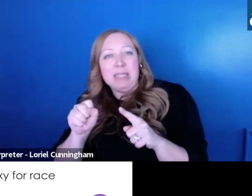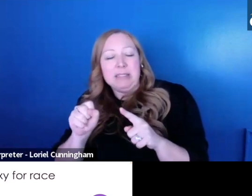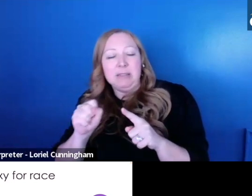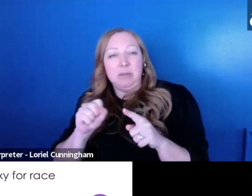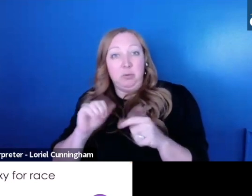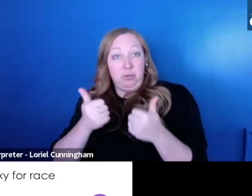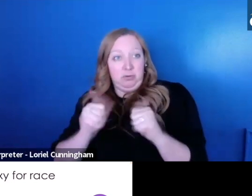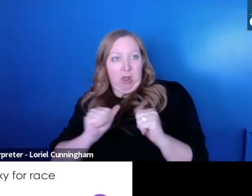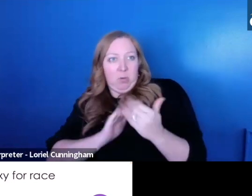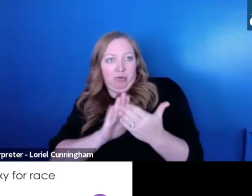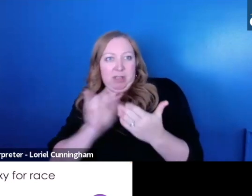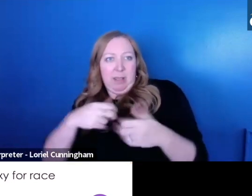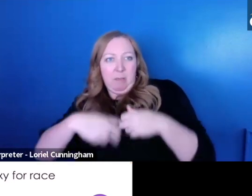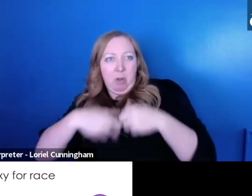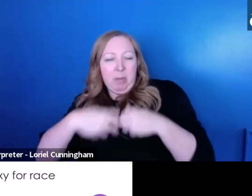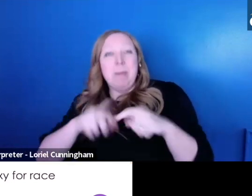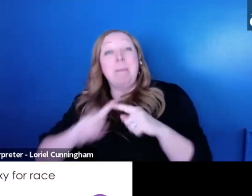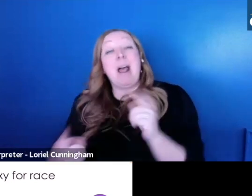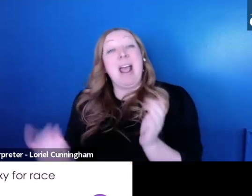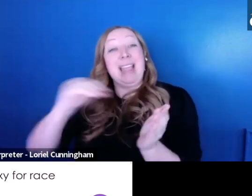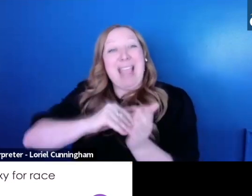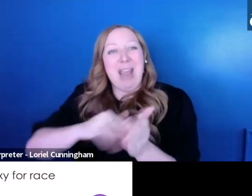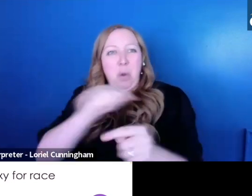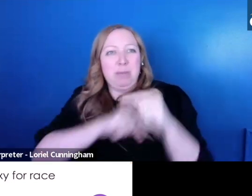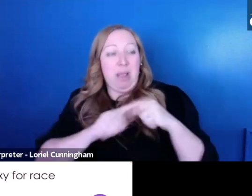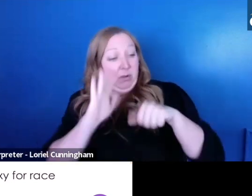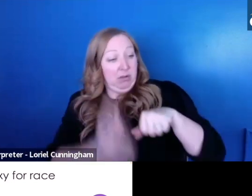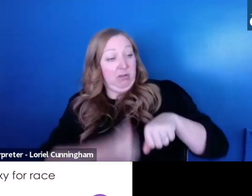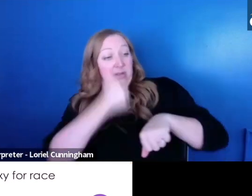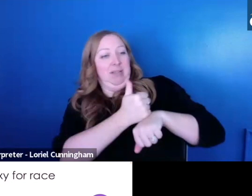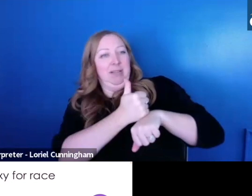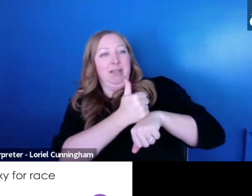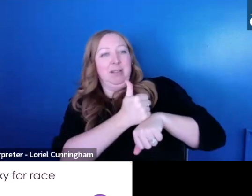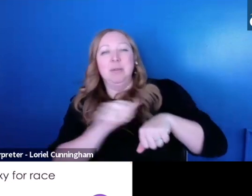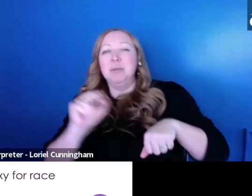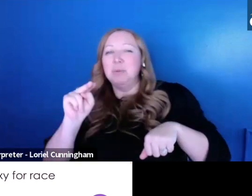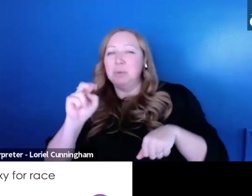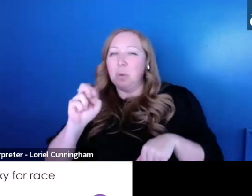models of our science. So the example that I want us to think about here comes from another piece of work, another